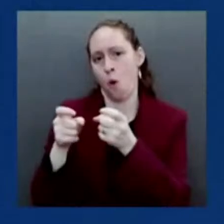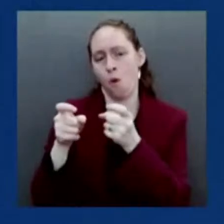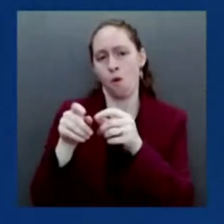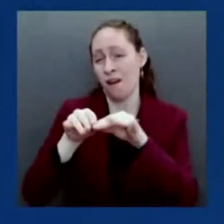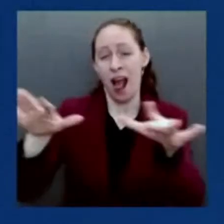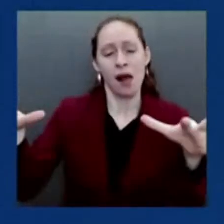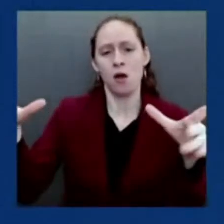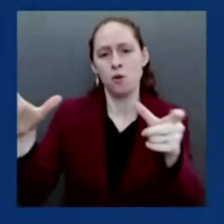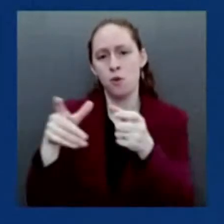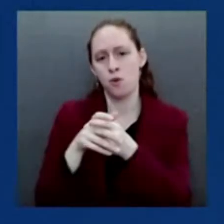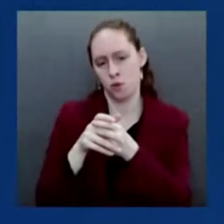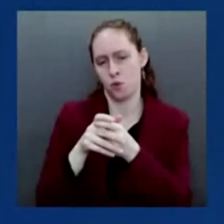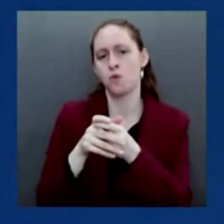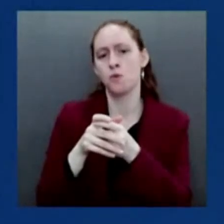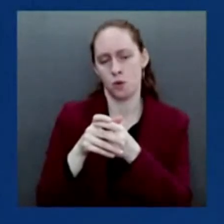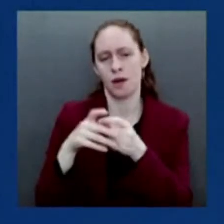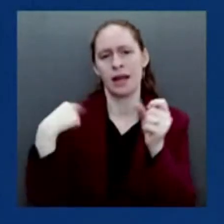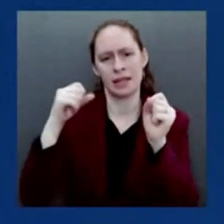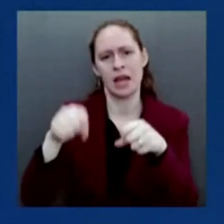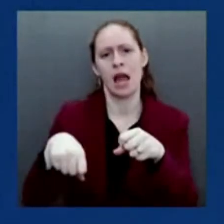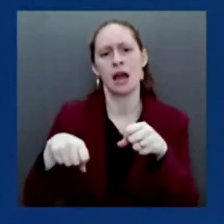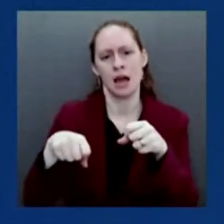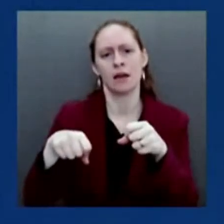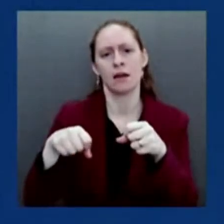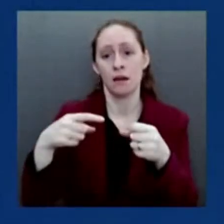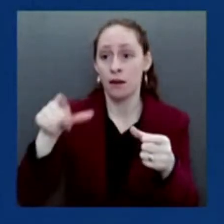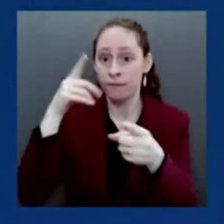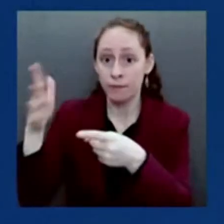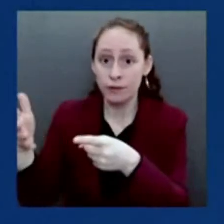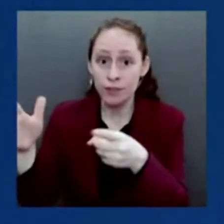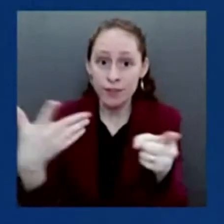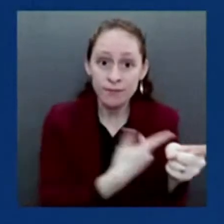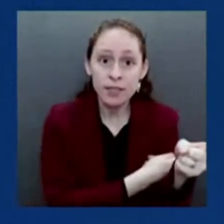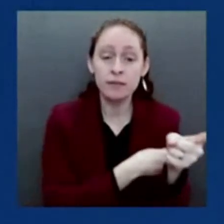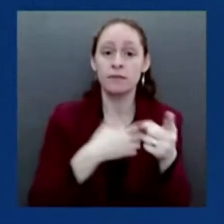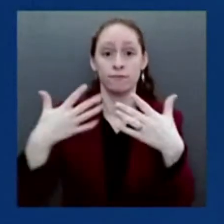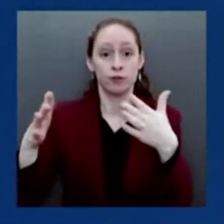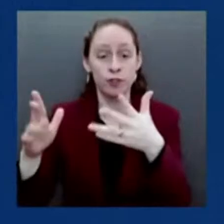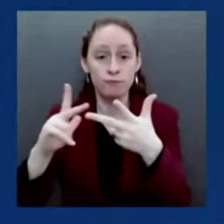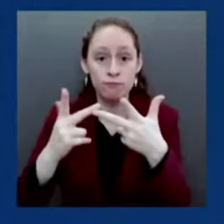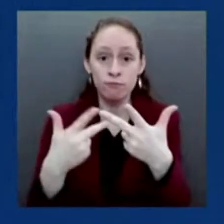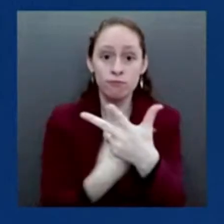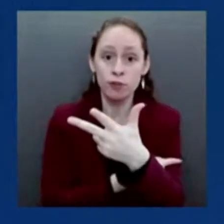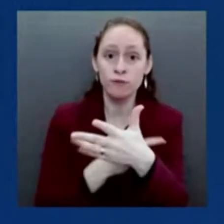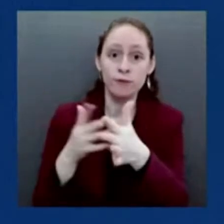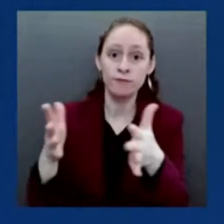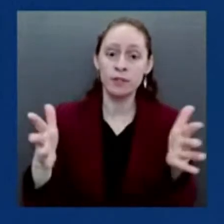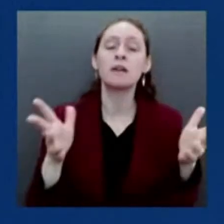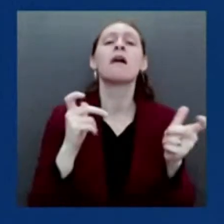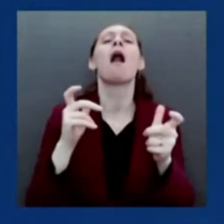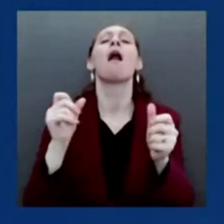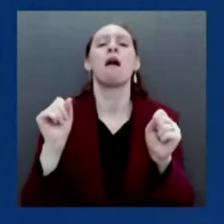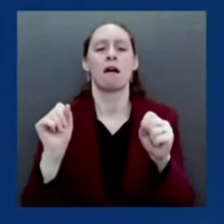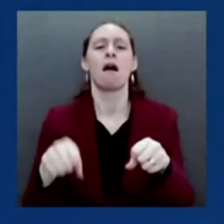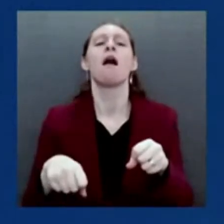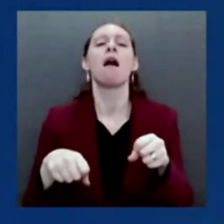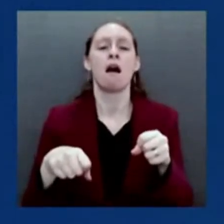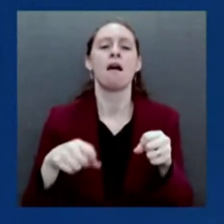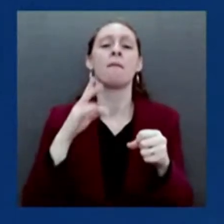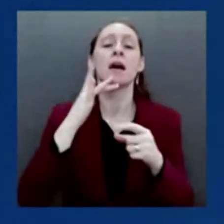VACCINATION PROGRAMS LIKE WE HAD DONE WITH THE MEASLES AND THE VACCINES. ULTIMATELY HOWEVER, WE WILL CONTROL IT. IF YOU CONTROL IT IN A WAY THAT IT IS AT A LOW LEVEL AND PEOPLE